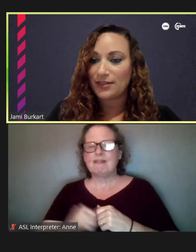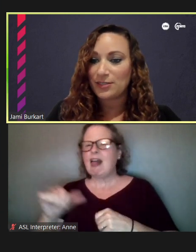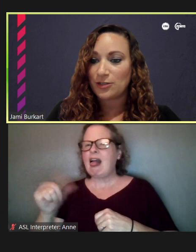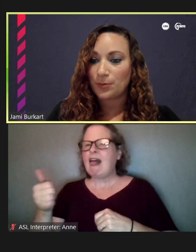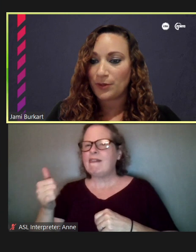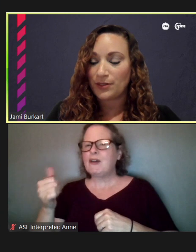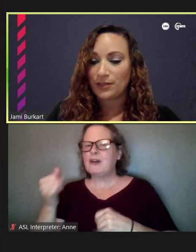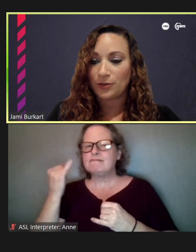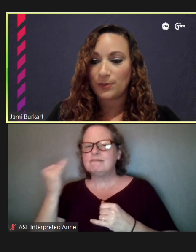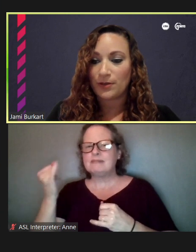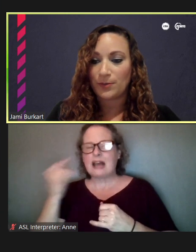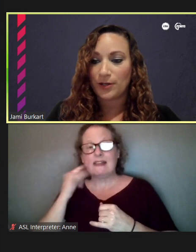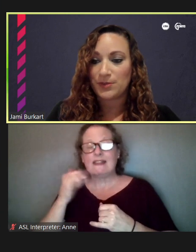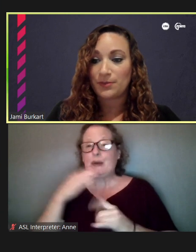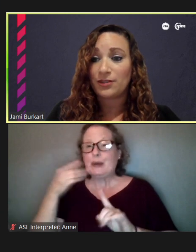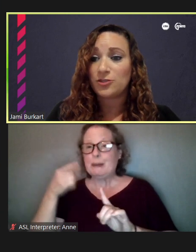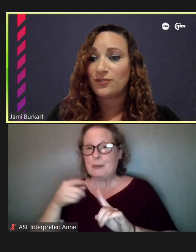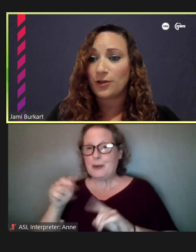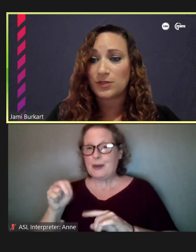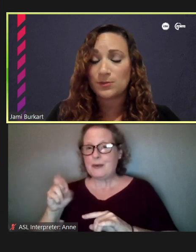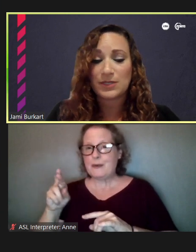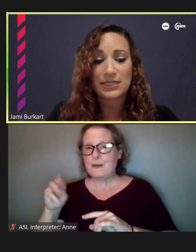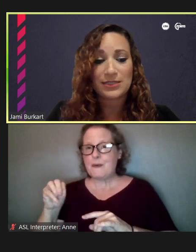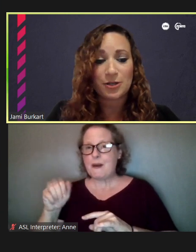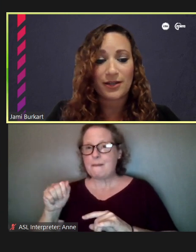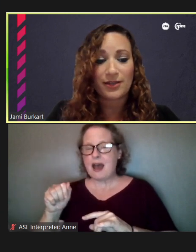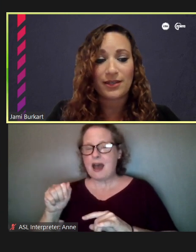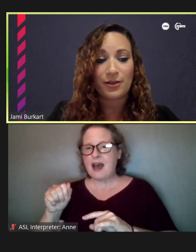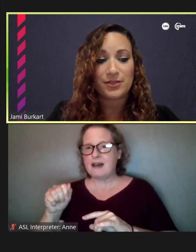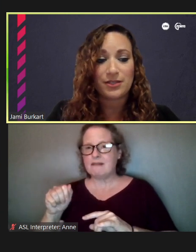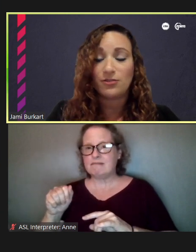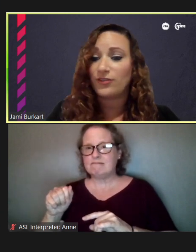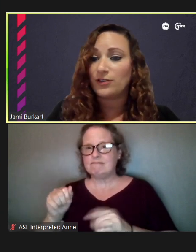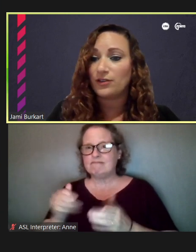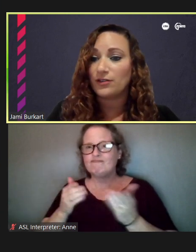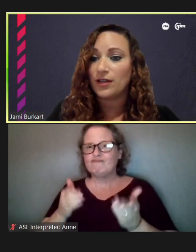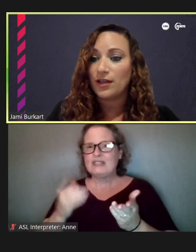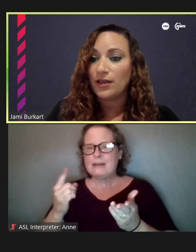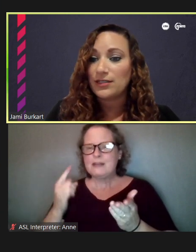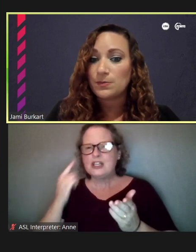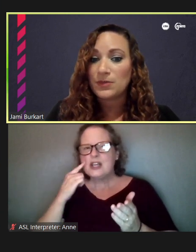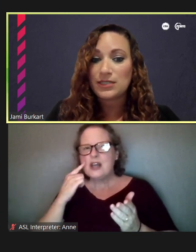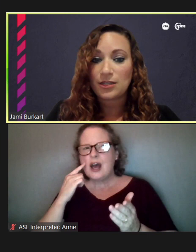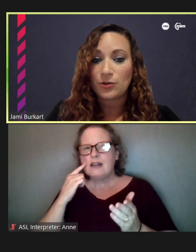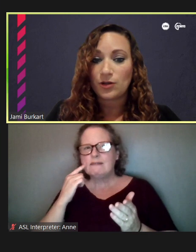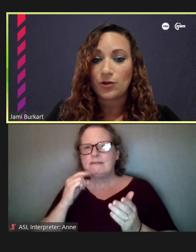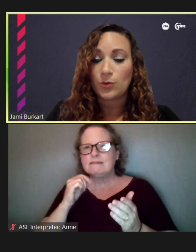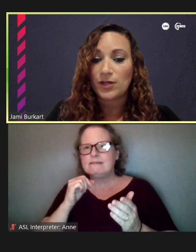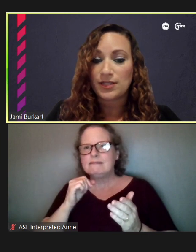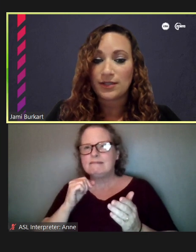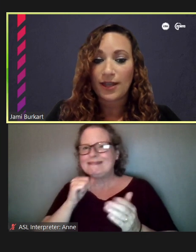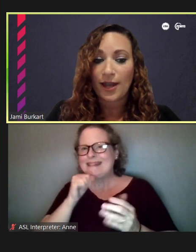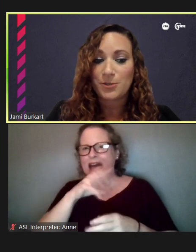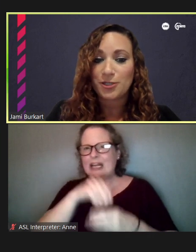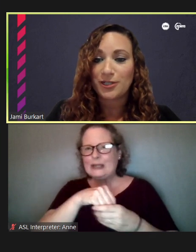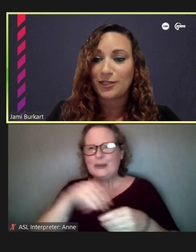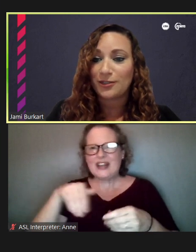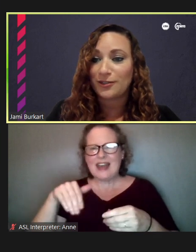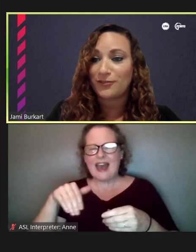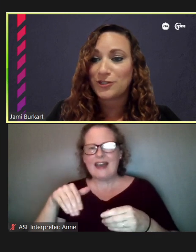think that's a good point that Norma brought up -- something that she felt was missing. Is there anything else that you feel is missing or wasn't captured in the